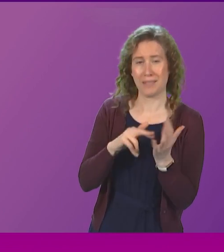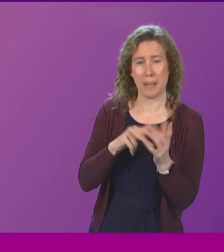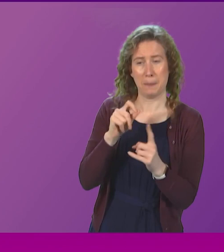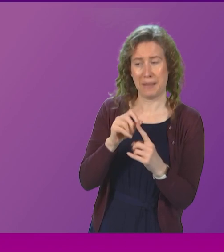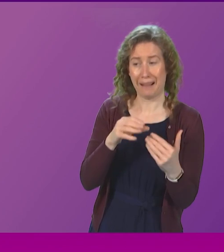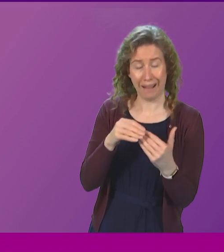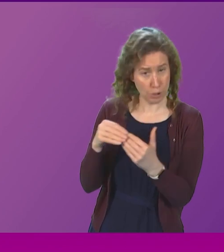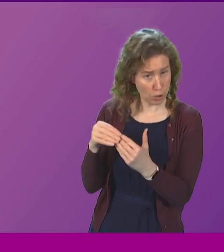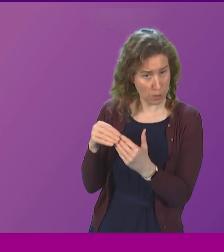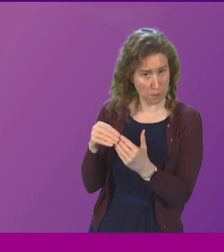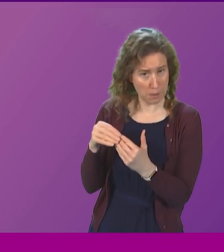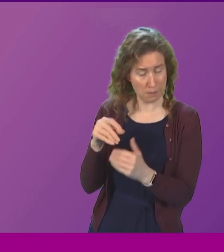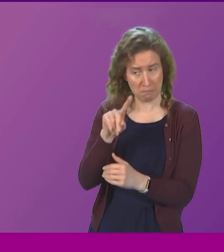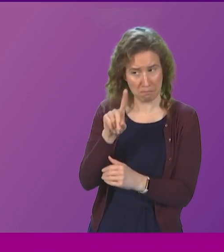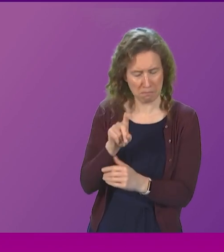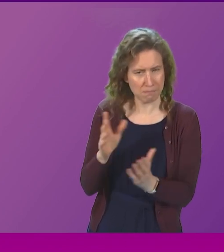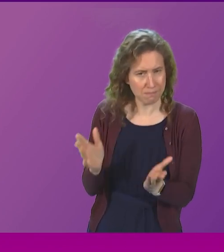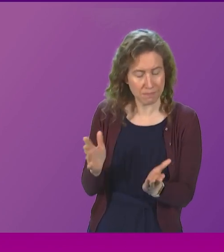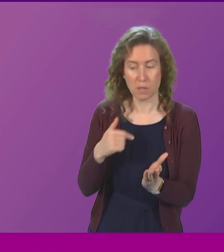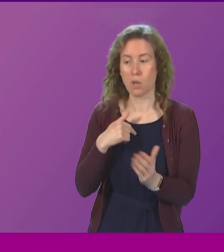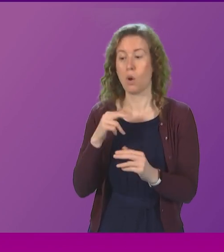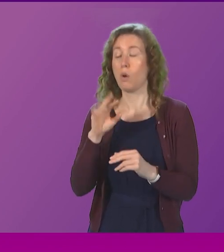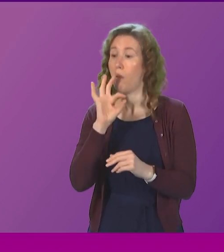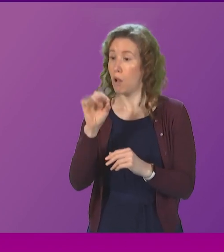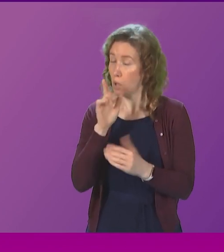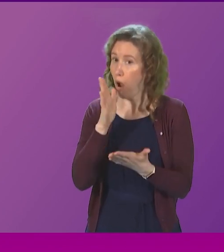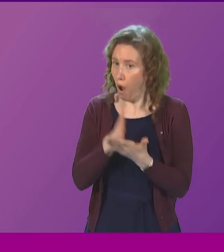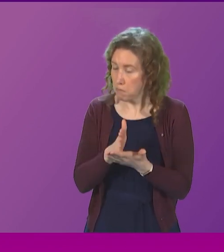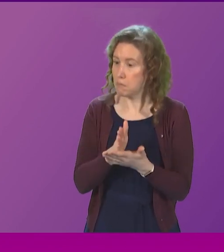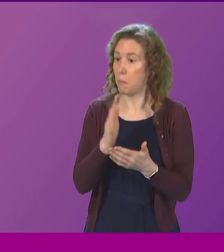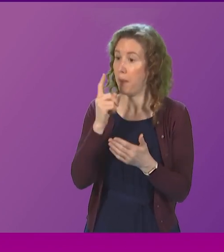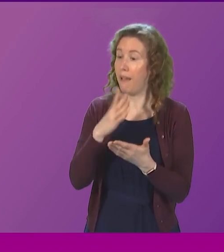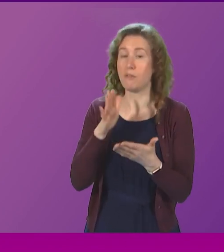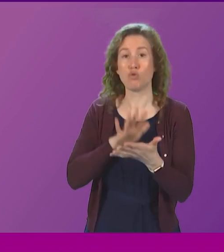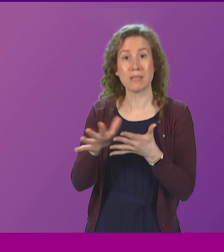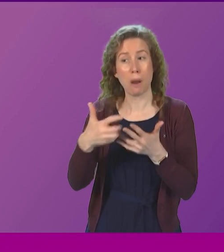Can the First Minister tell me: does he believe in transparency every day, or just when he